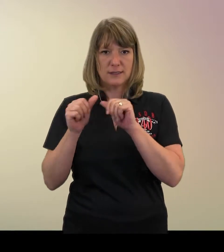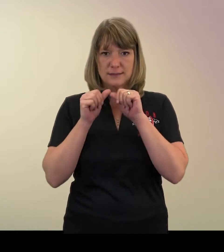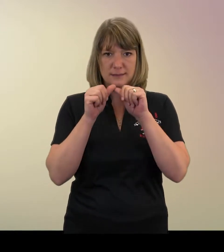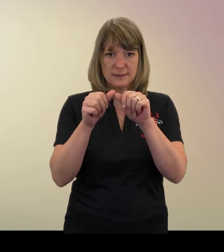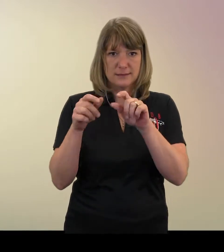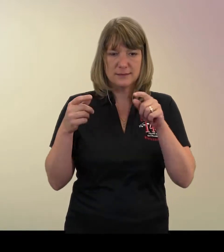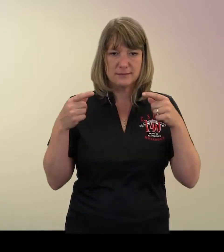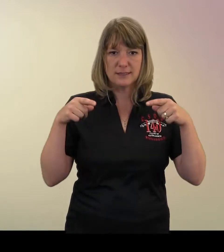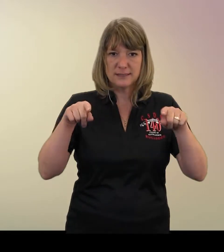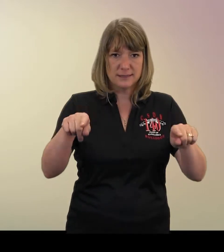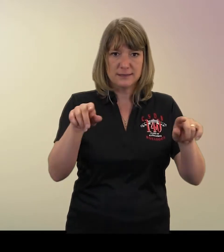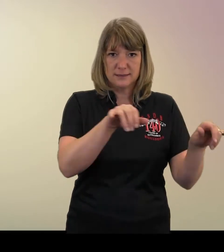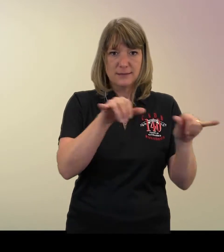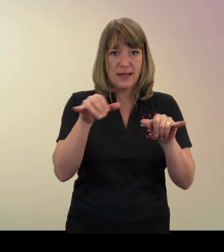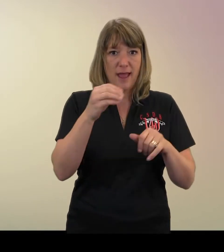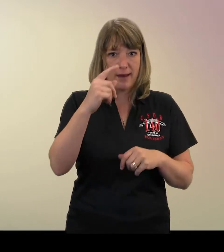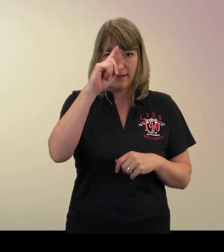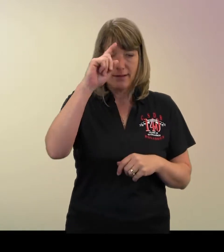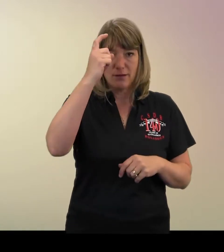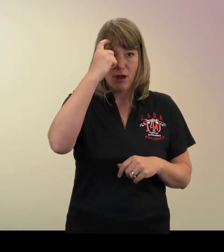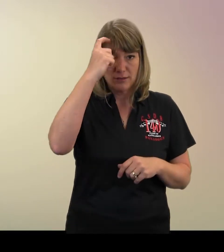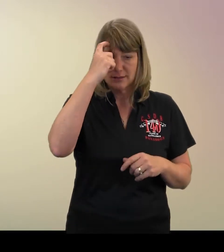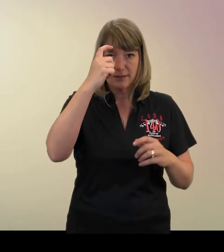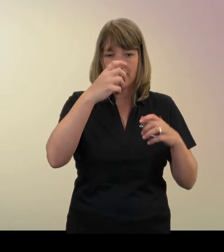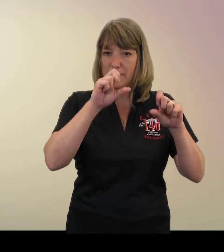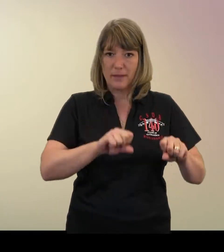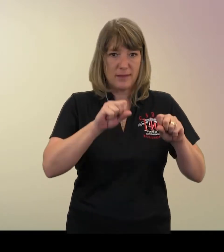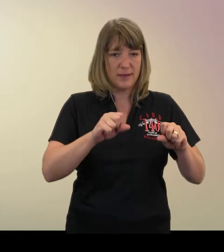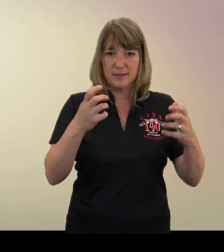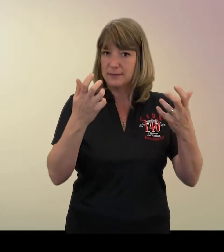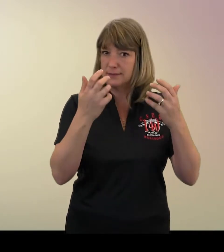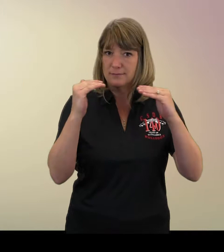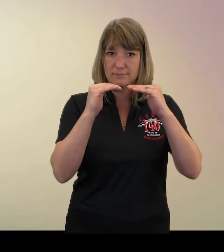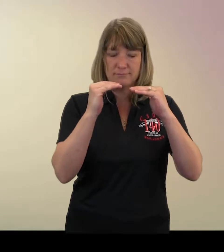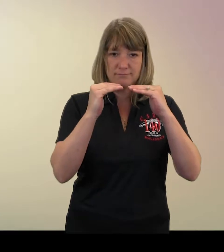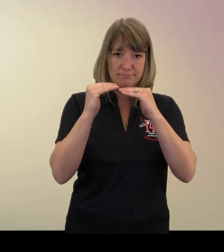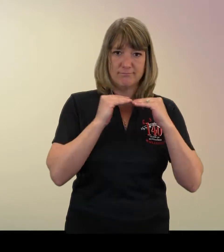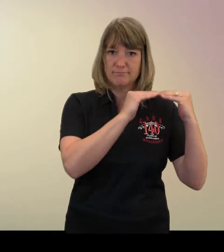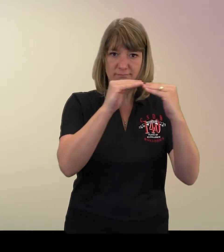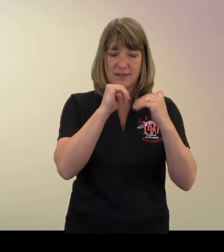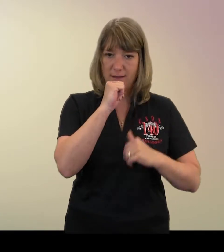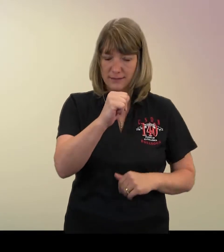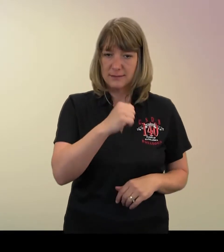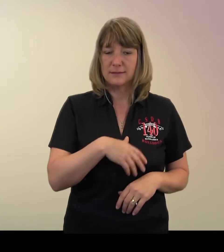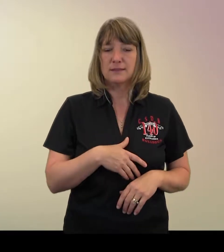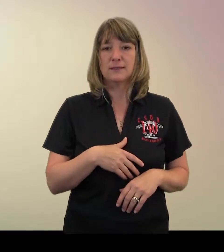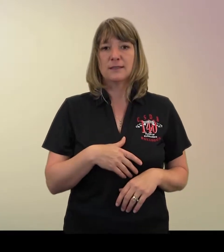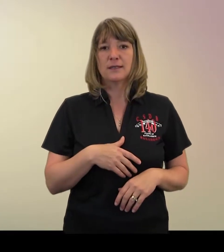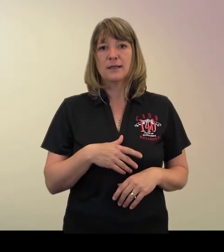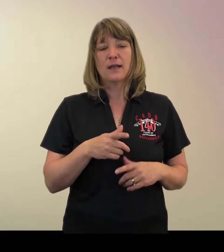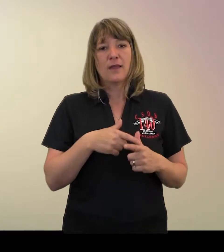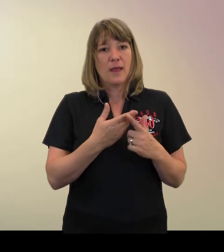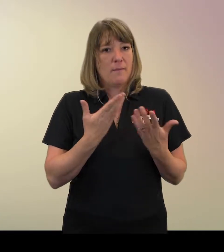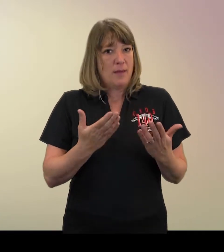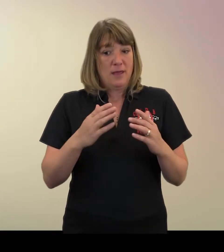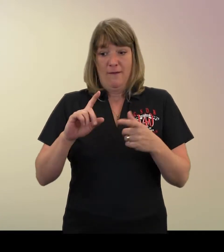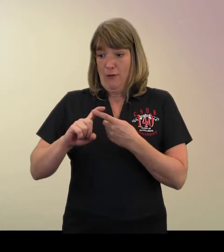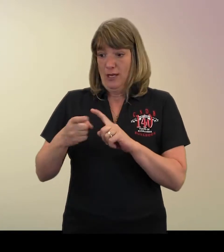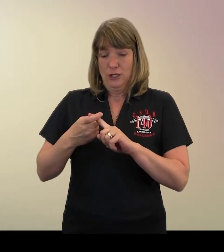and their cognitive abilities. They often have difficulty making and sustaining friendships